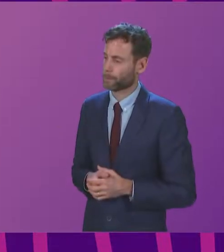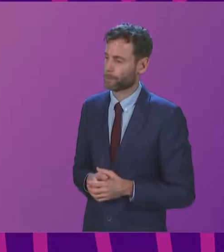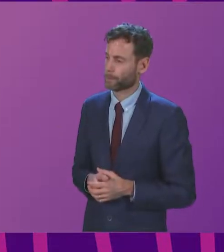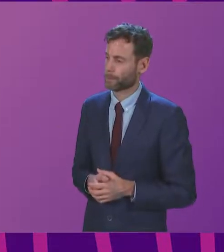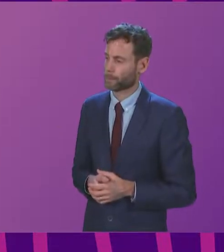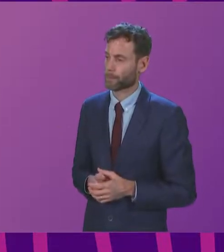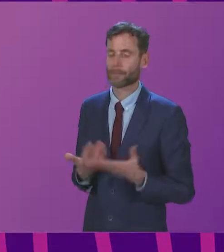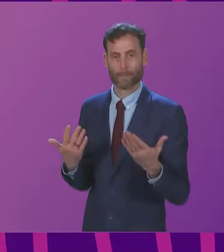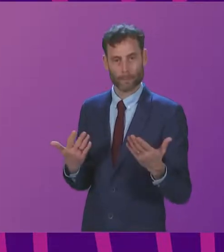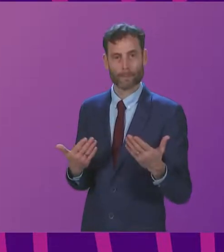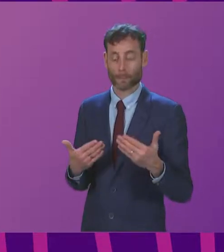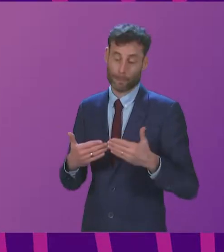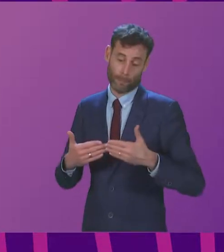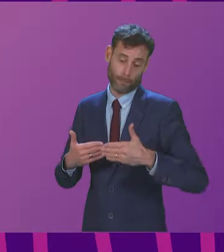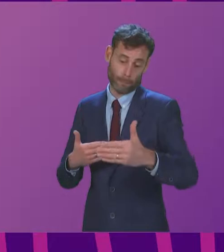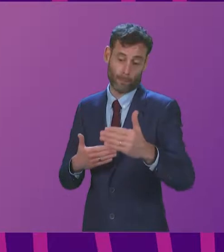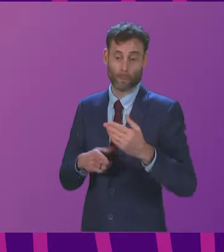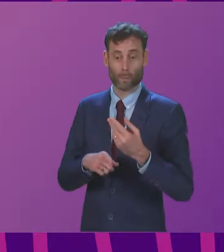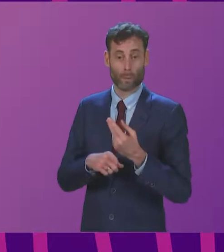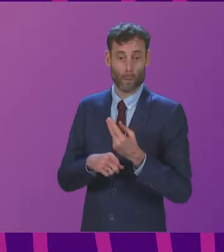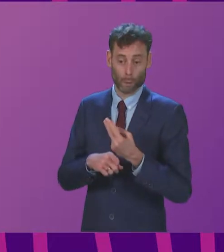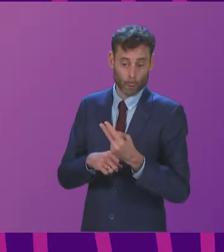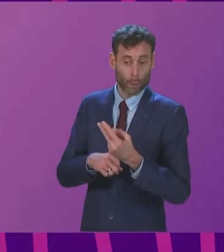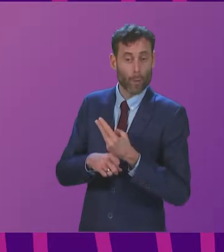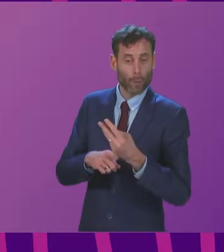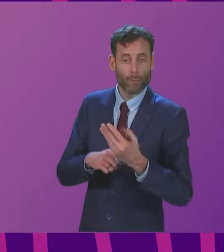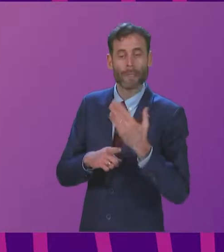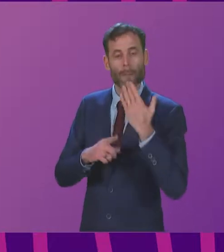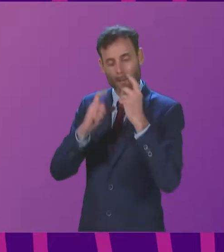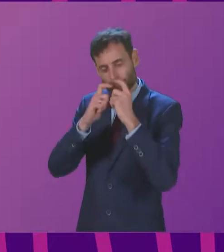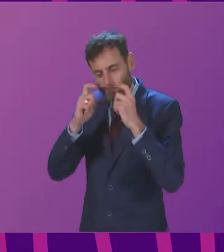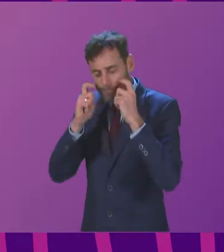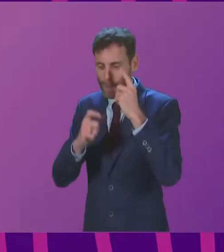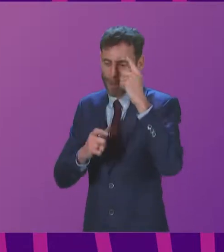Over these next crucial weeks, please wear your face coverings and follow all advice on hygiene